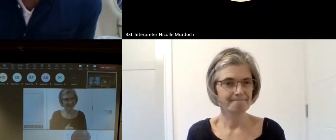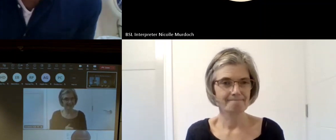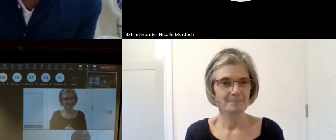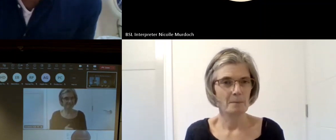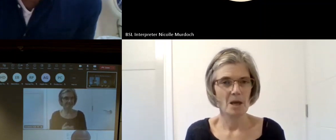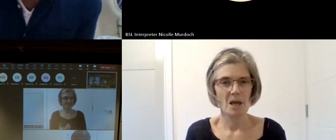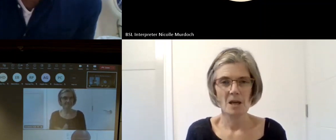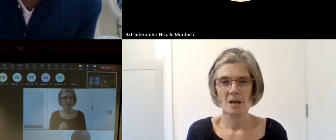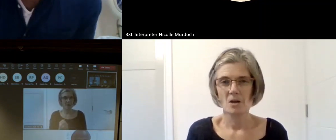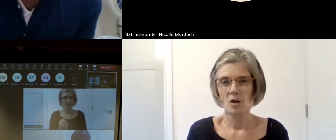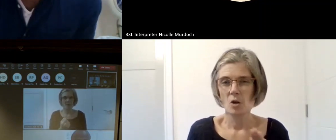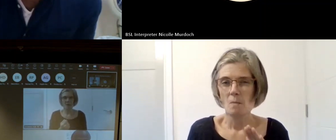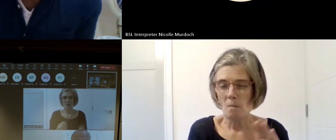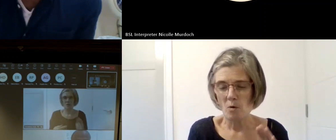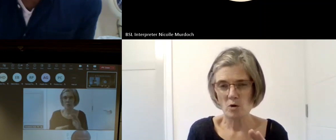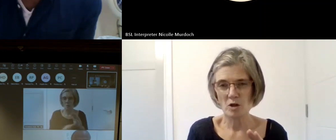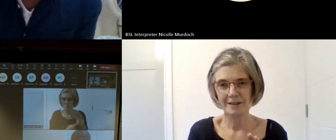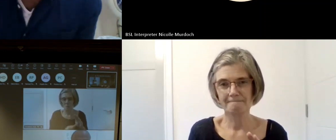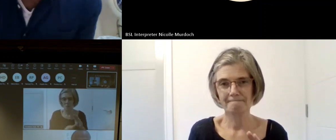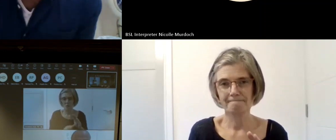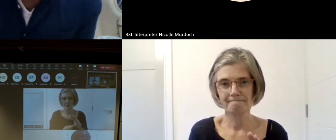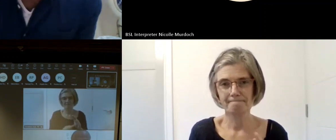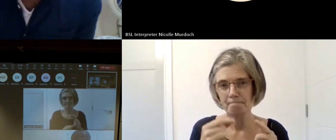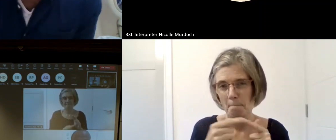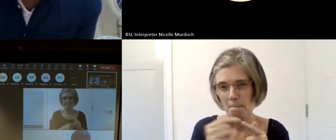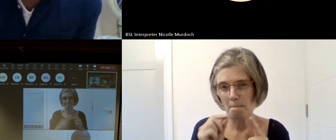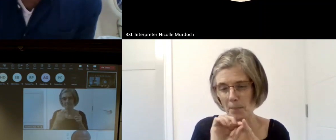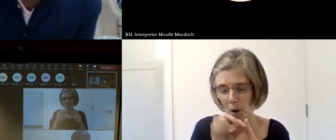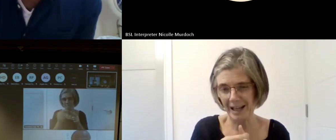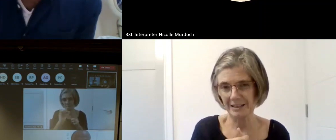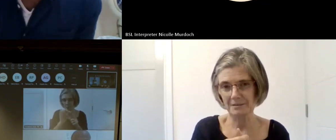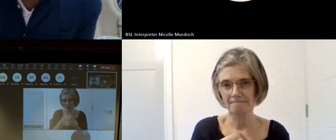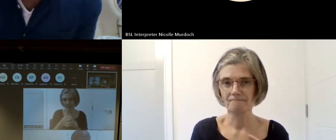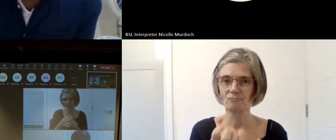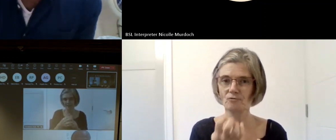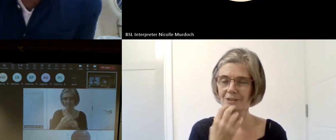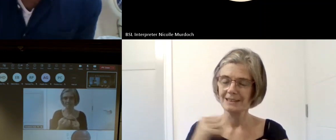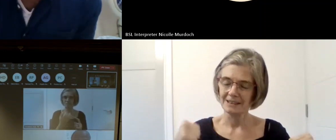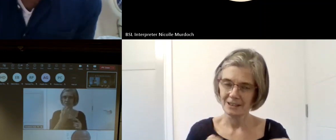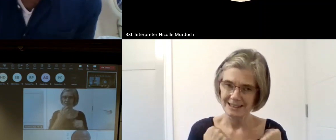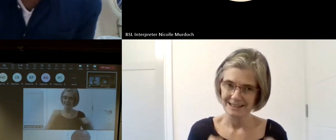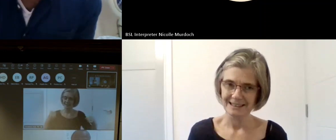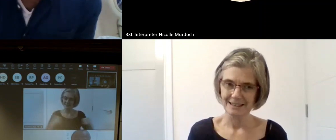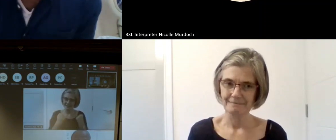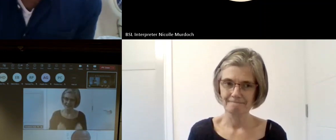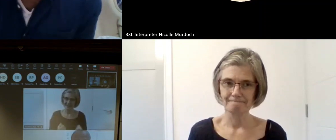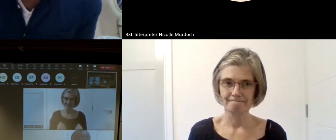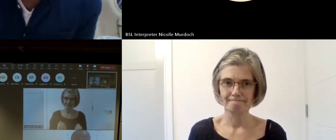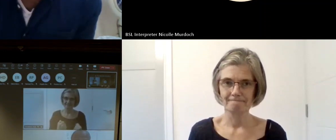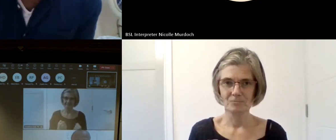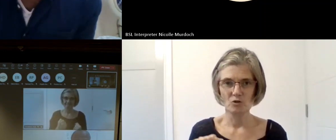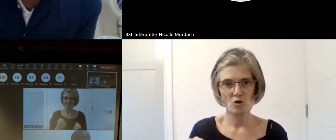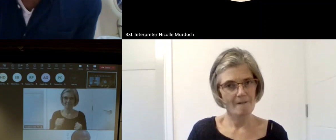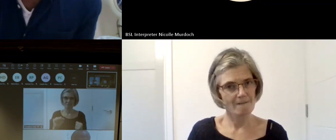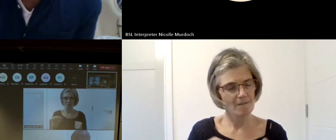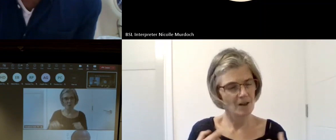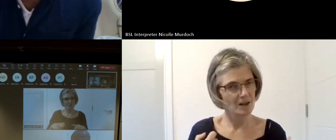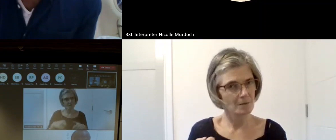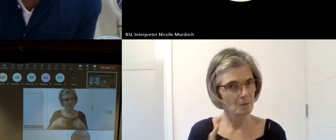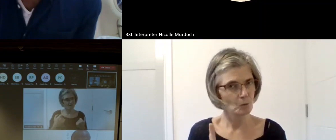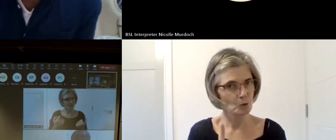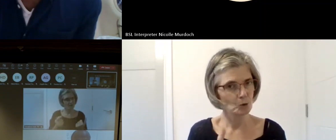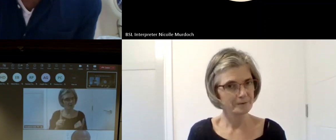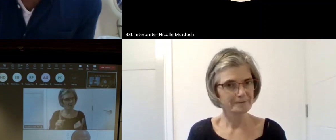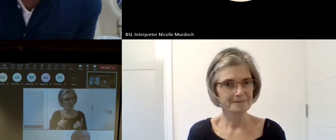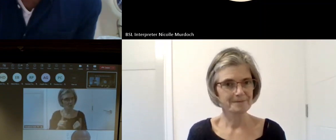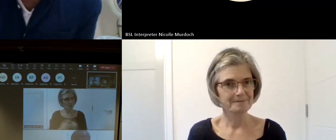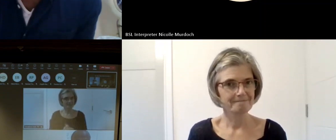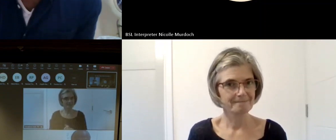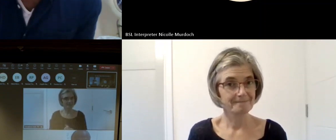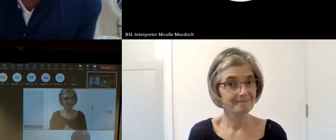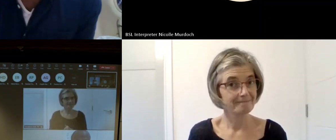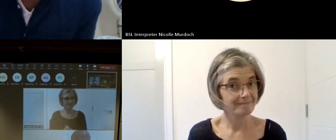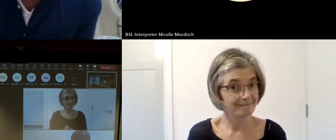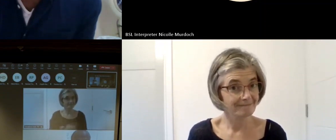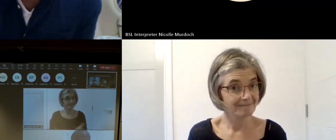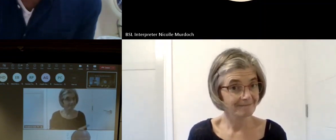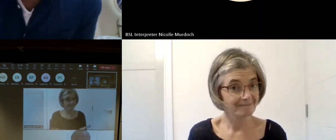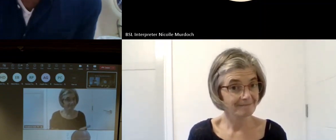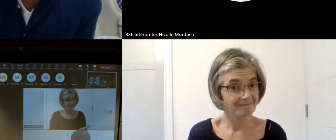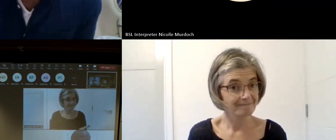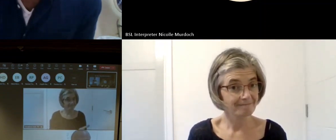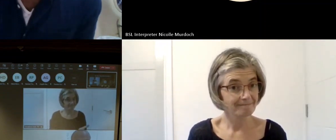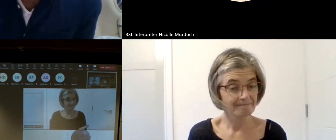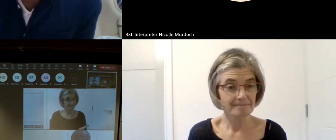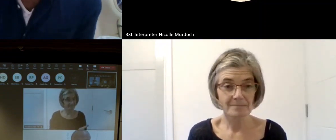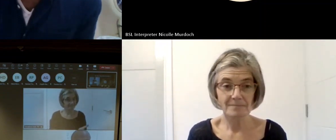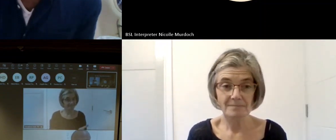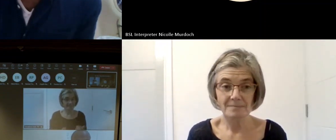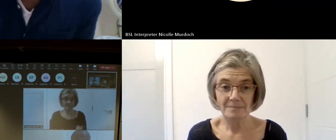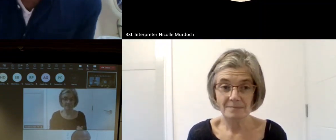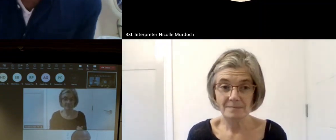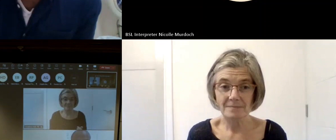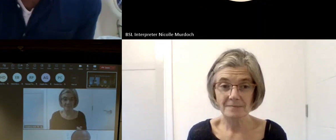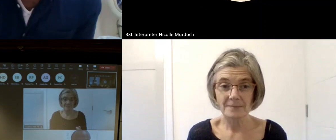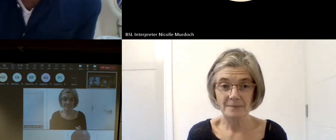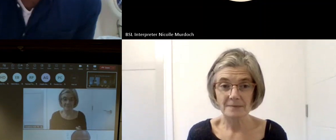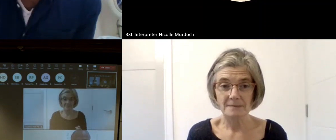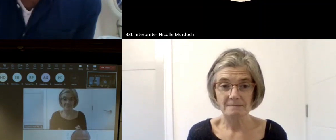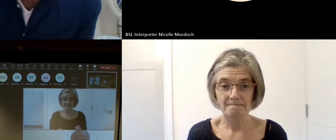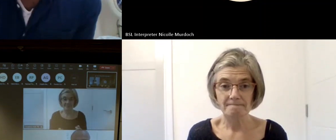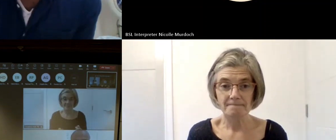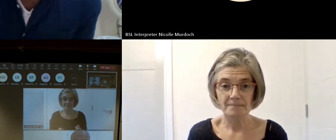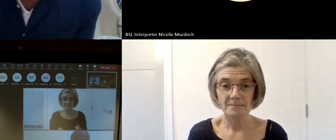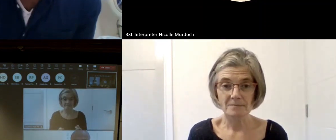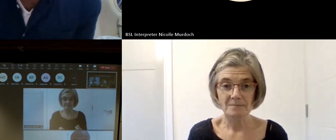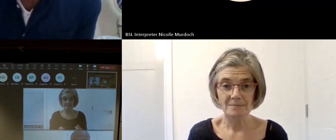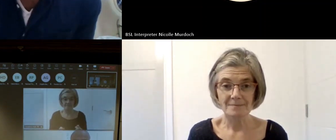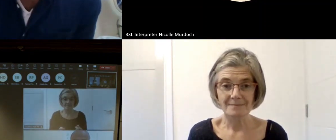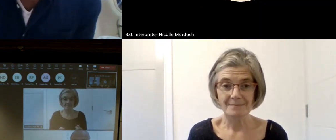you and the sorry I'm going to be a pain and ask you to